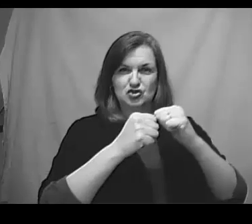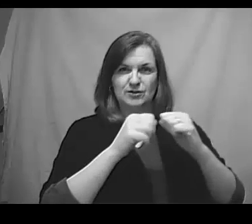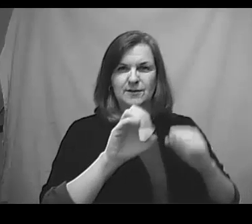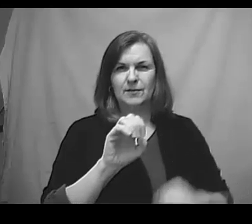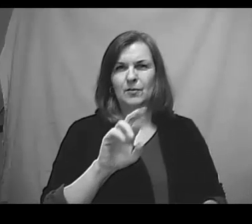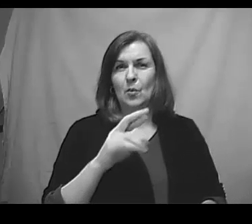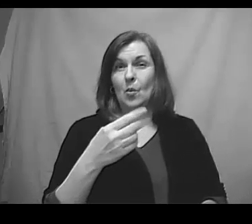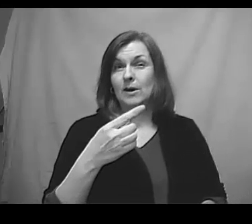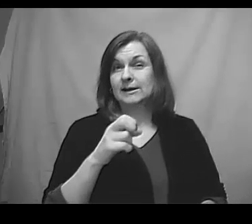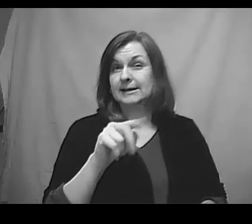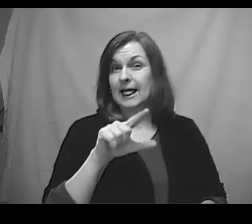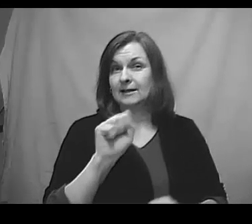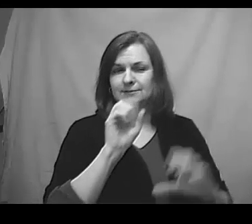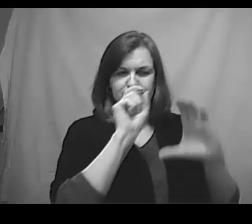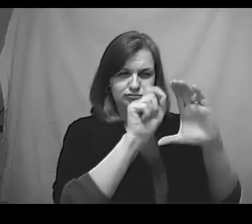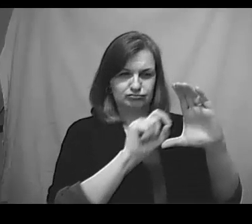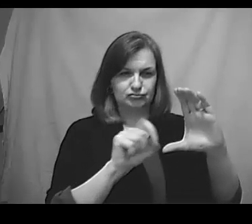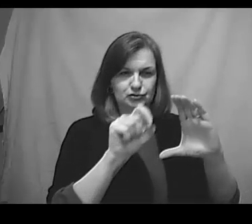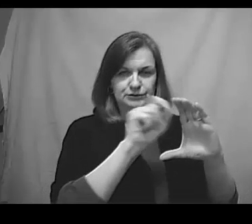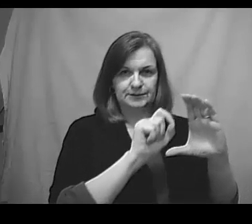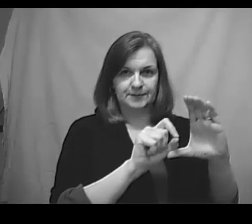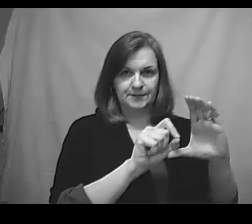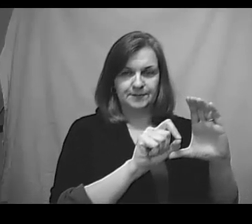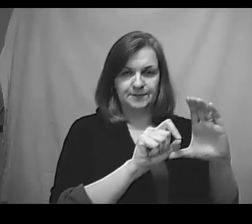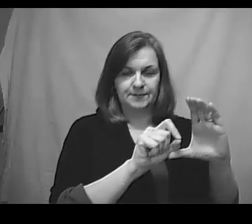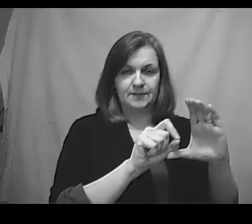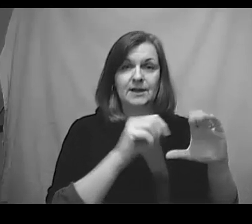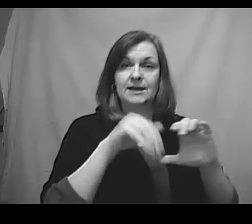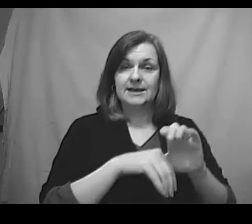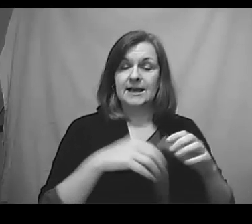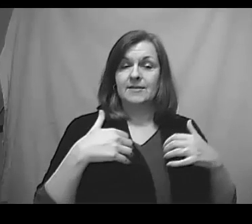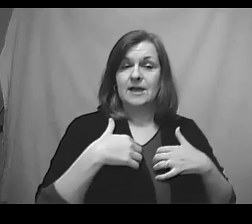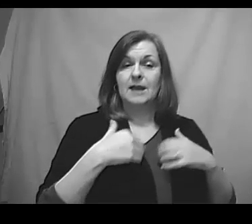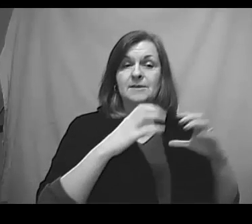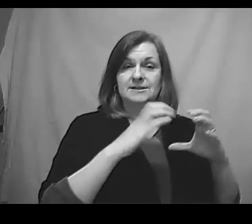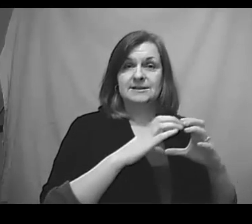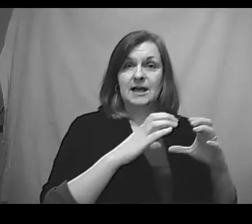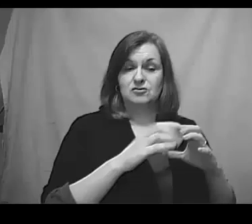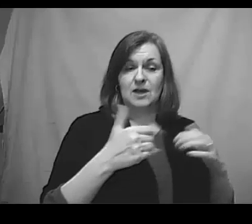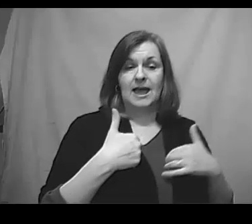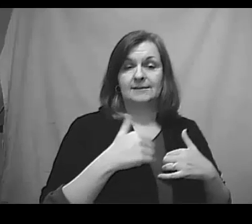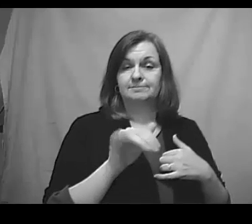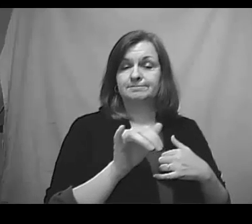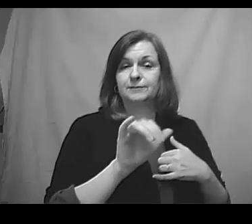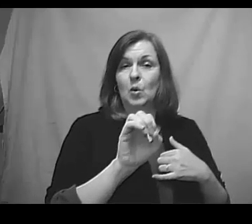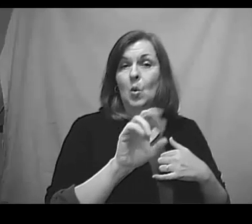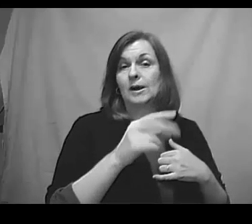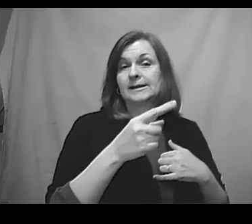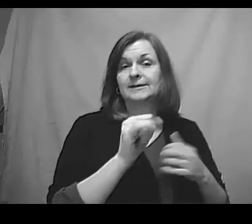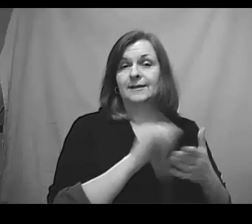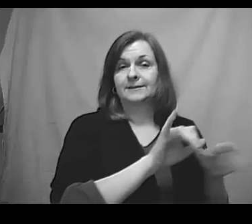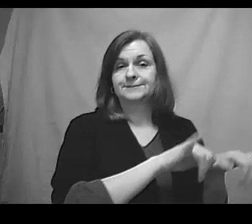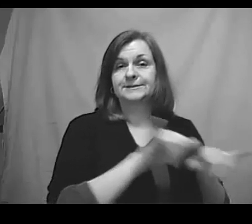the organelles now many of the organelles with our animal cell will be the same as the ones here